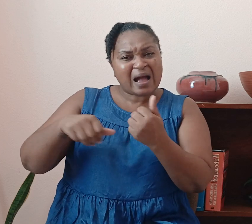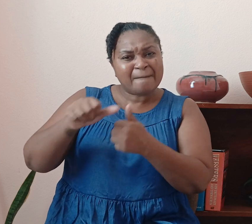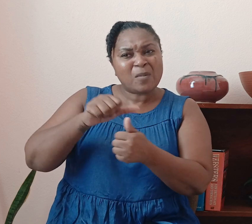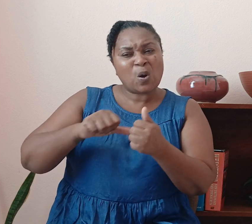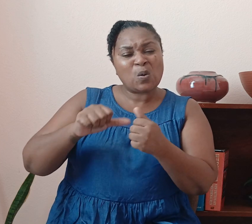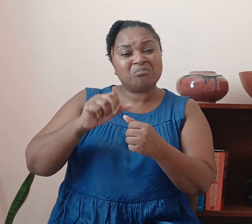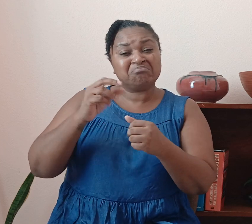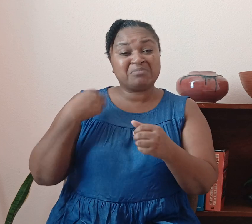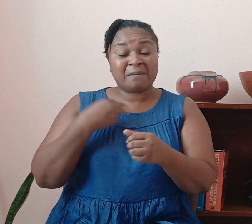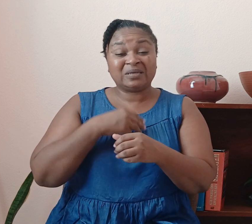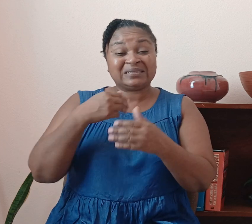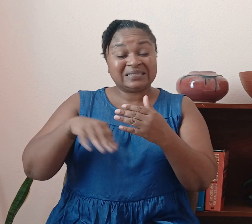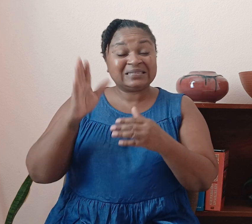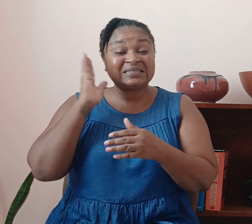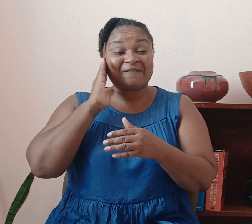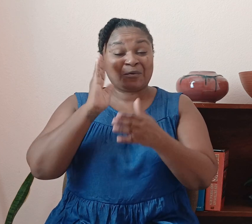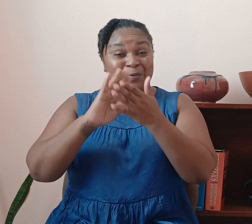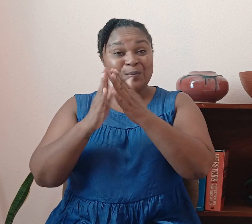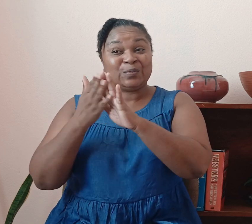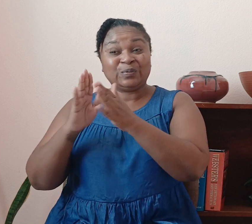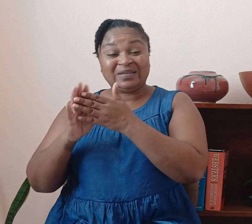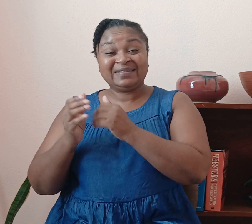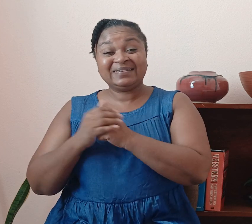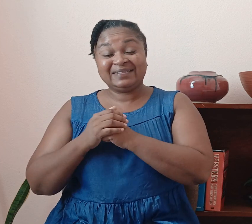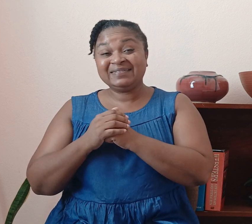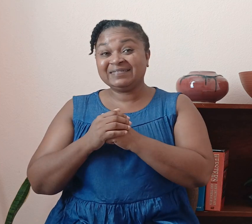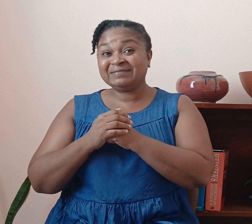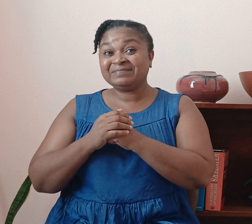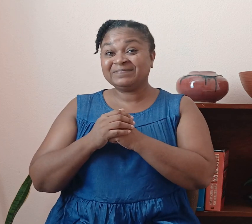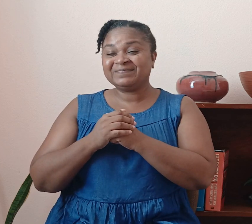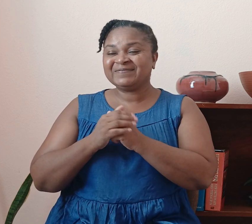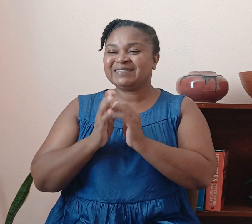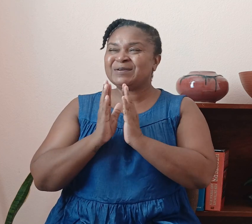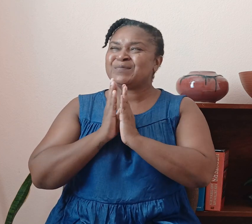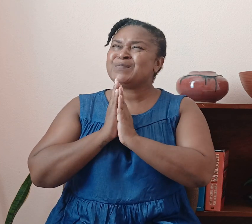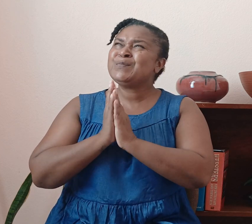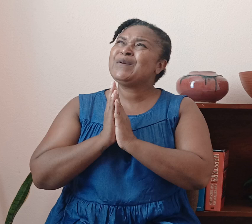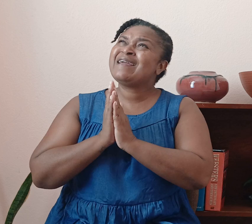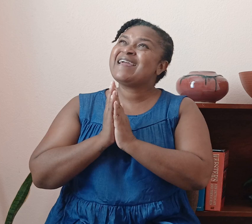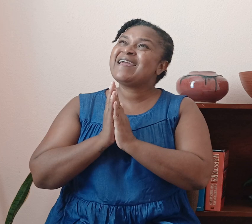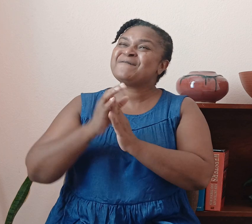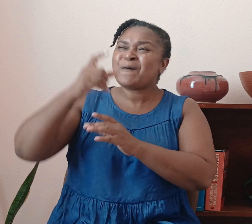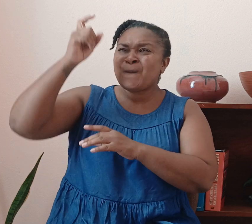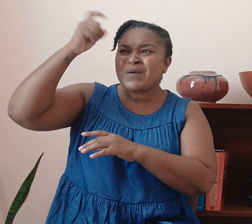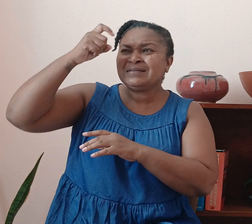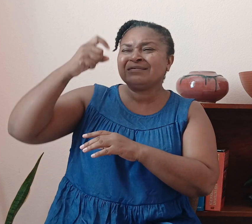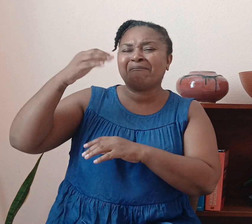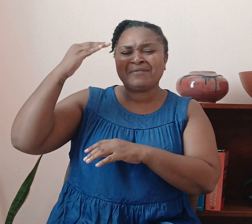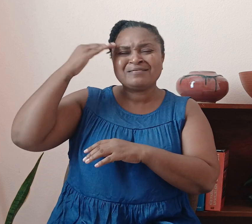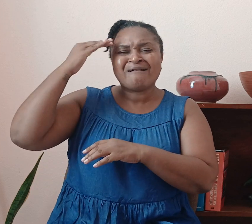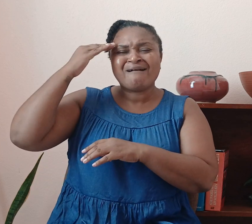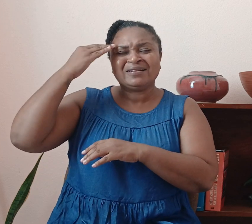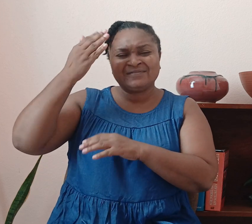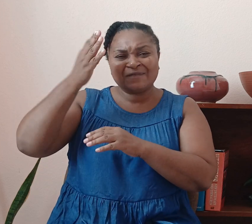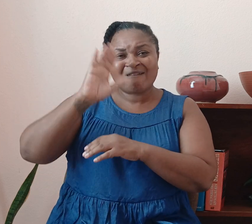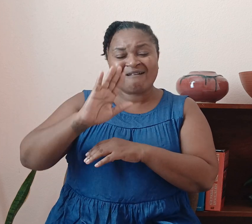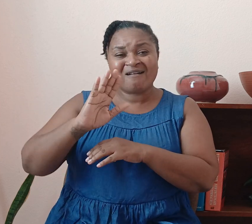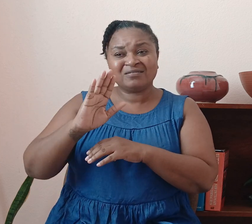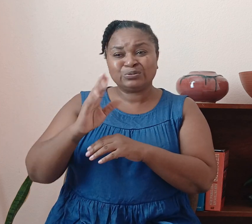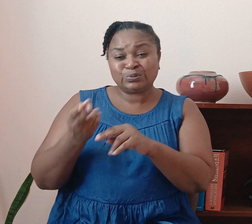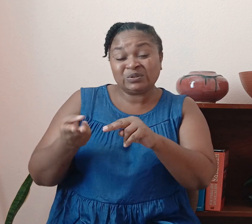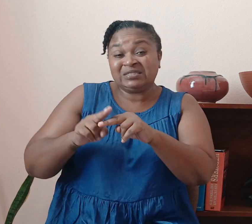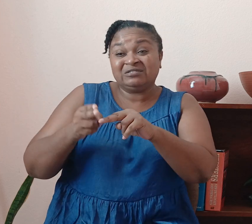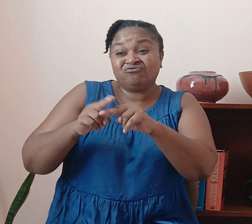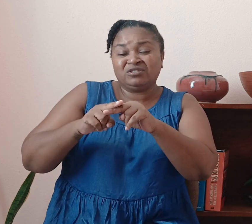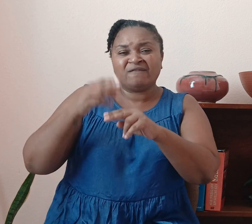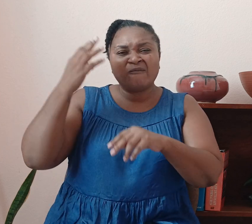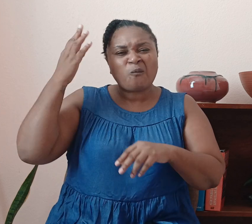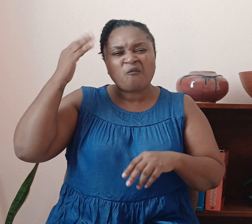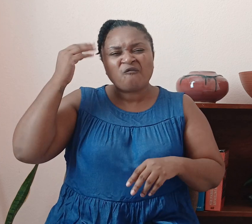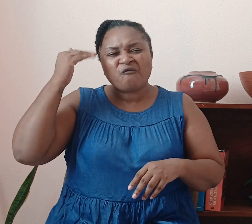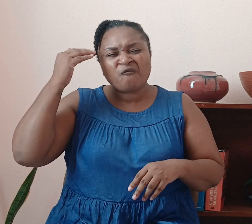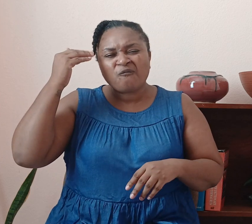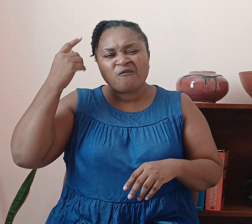o Pray for wisdom and knowledge of God to grow so that Jamaican Christians will be